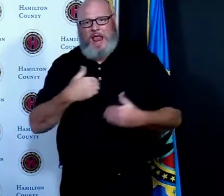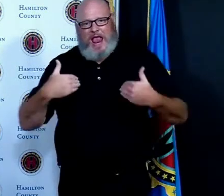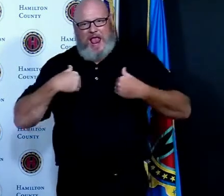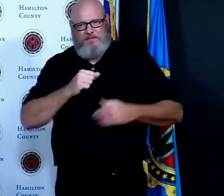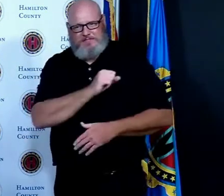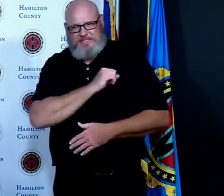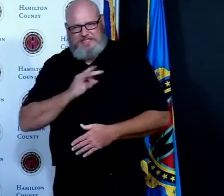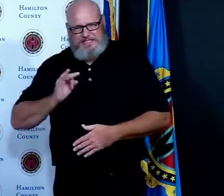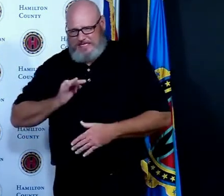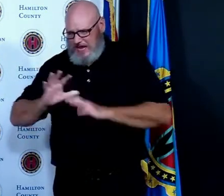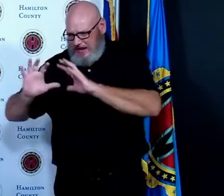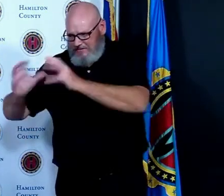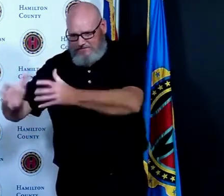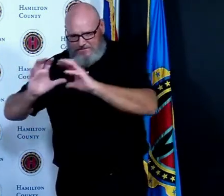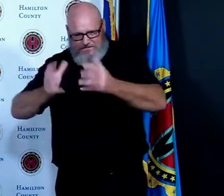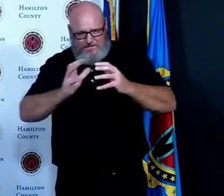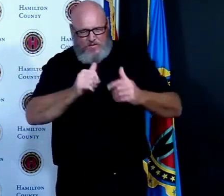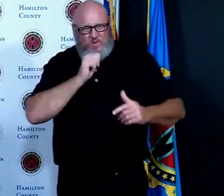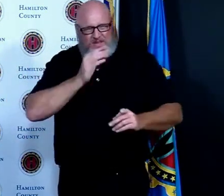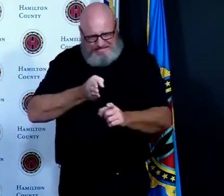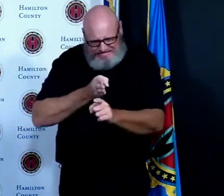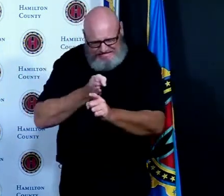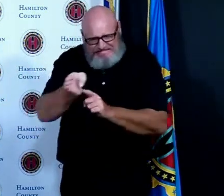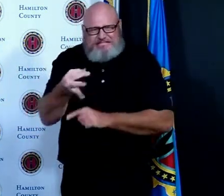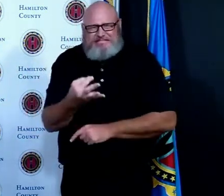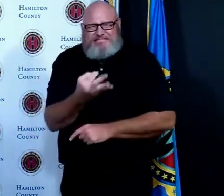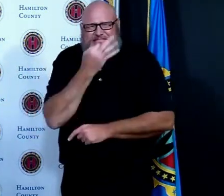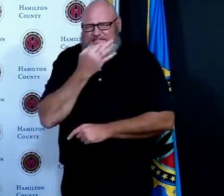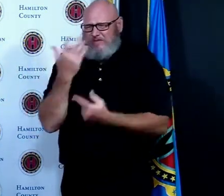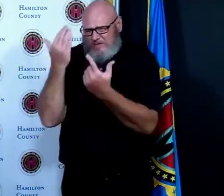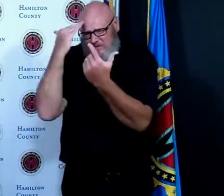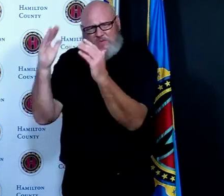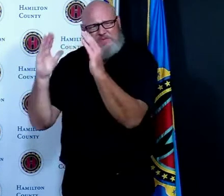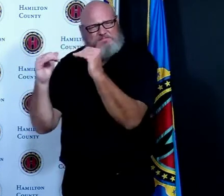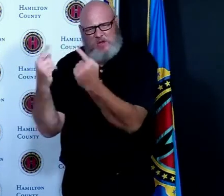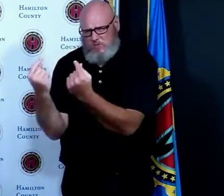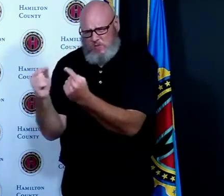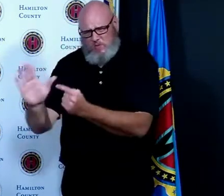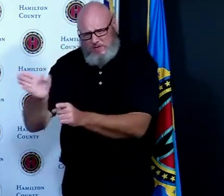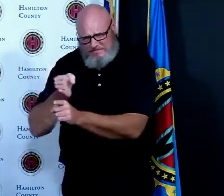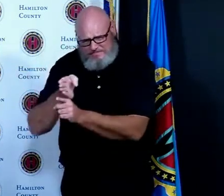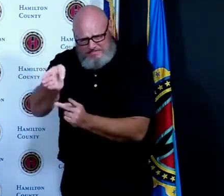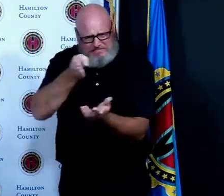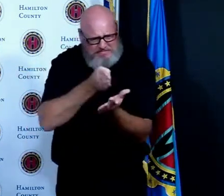are available as we move forward I think that the other thing that thanks to Commissioner